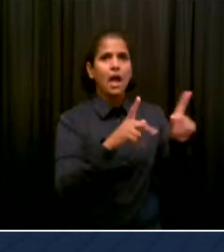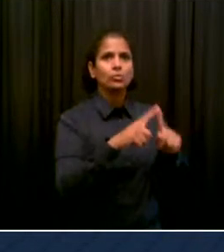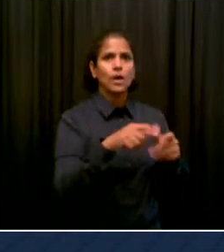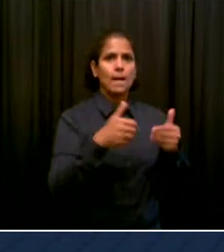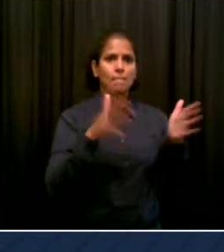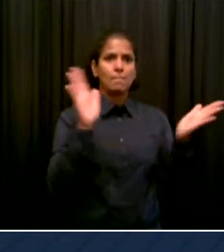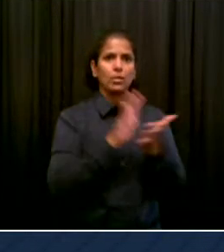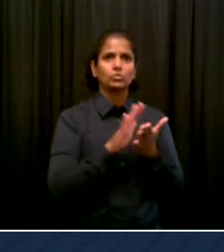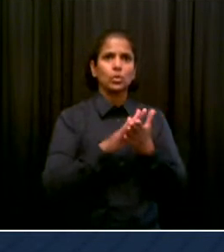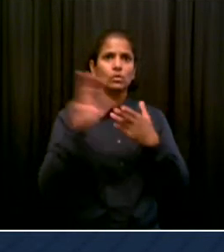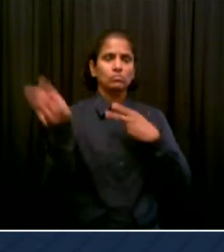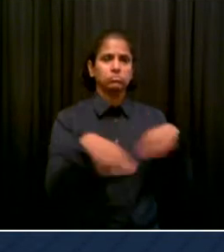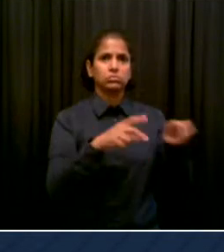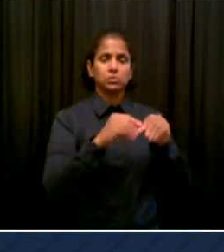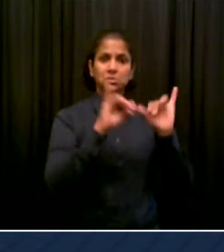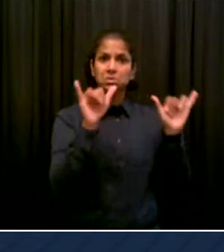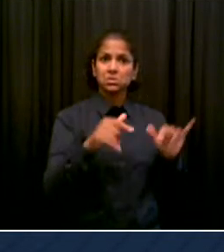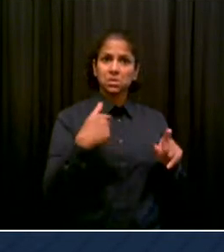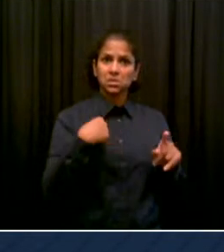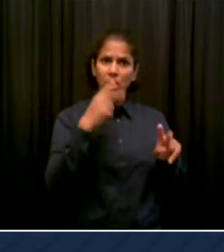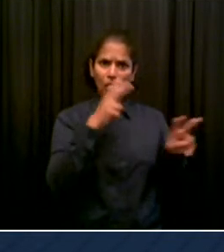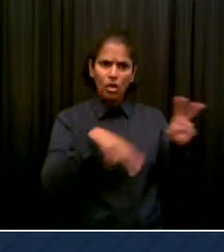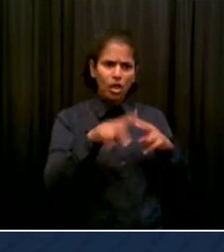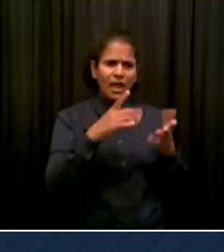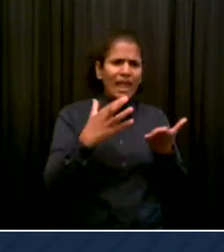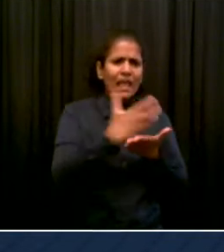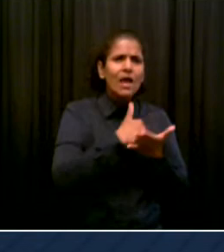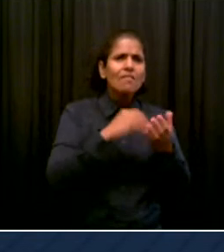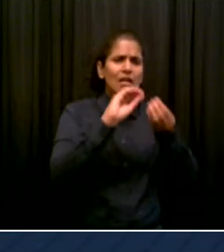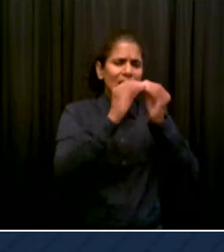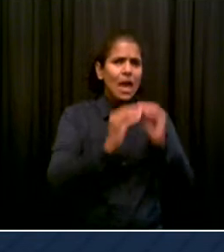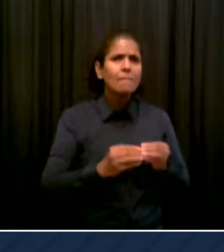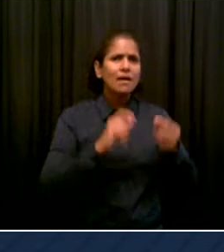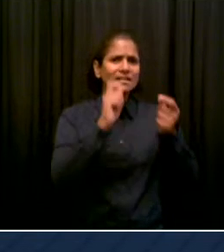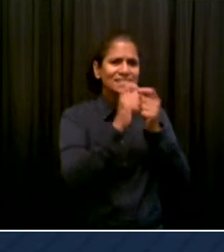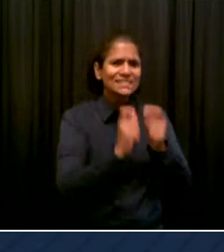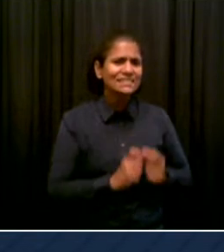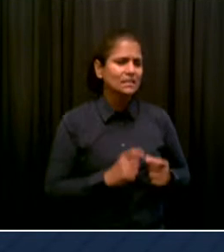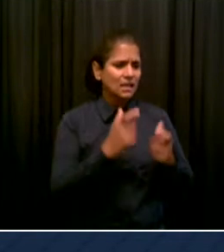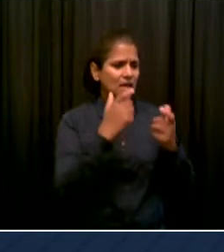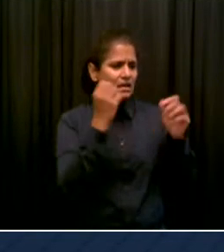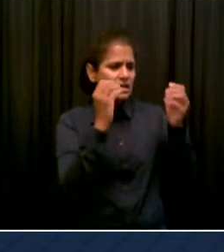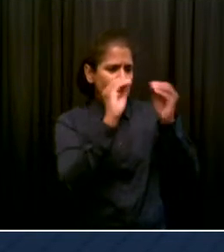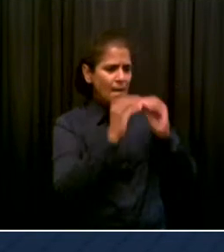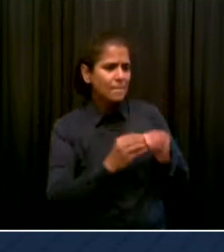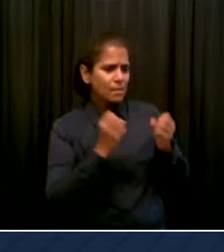A NUMBER OF STUEDNTS RETURNING FROM PRIVATE SCHOOLS REGISTERING BACK INTO THE PUBLIC SCHOOL SYSTEM.